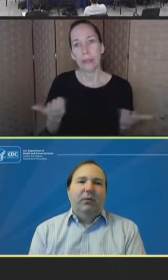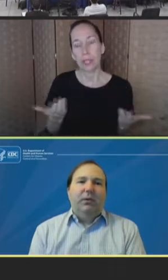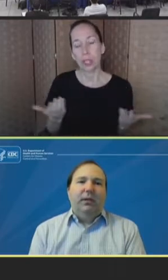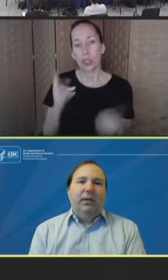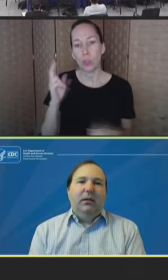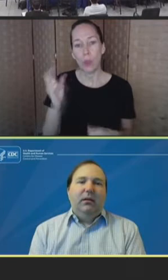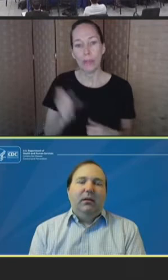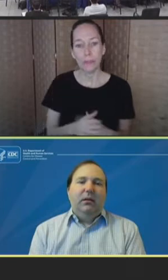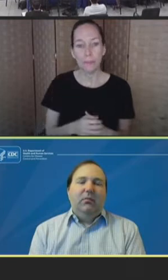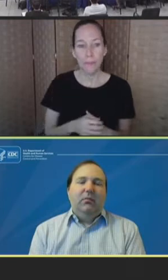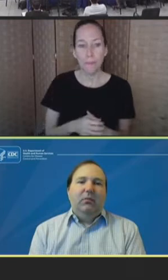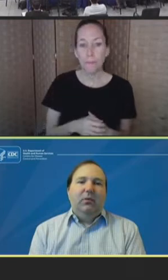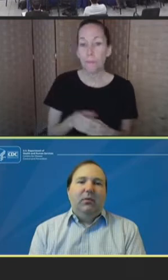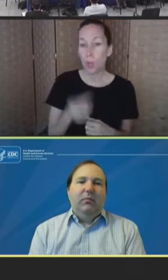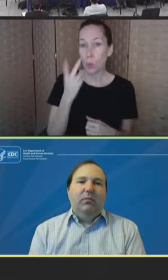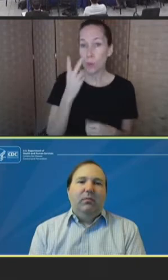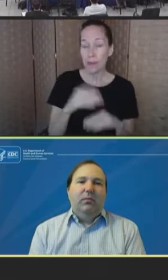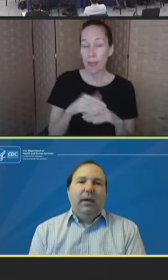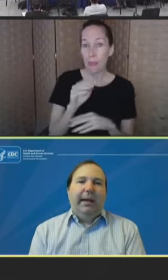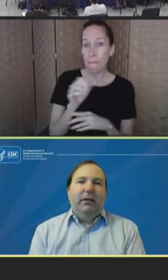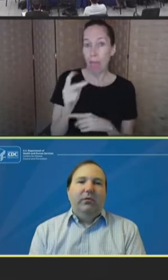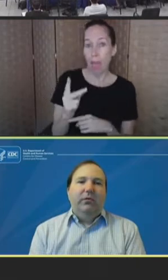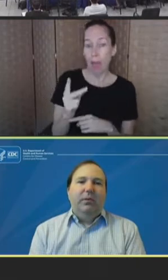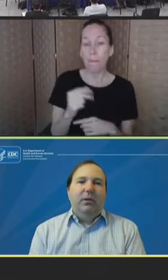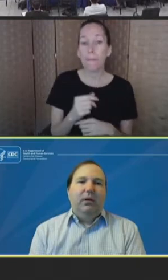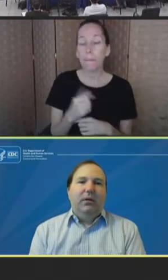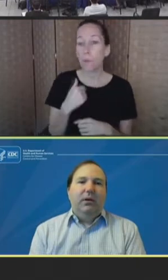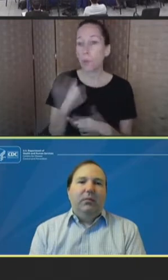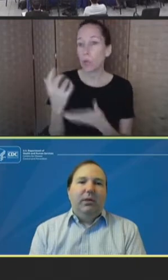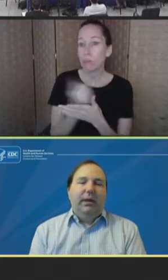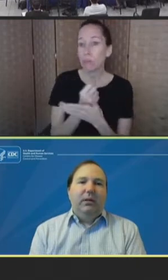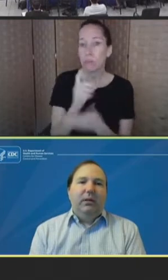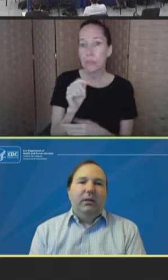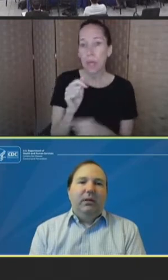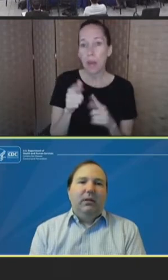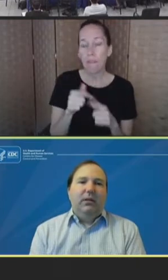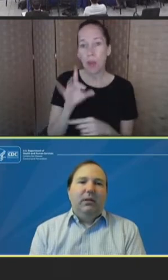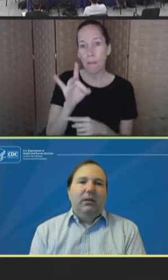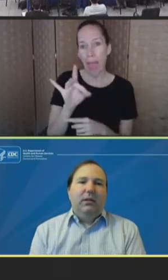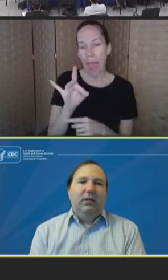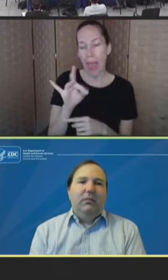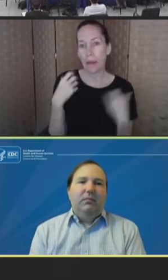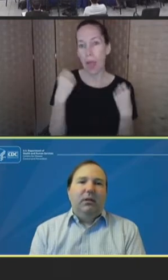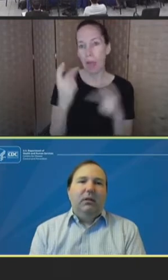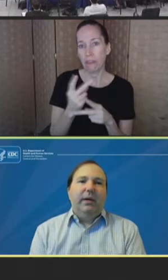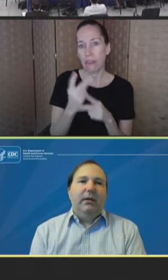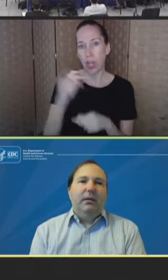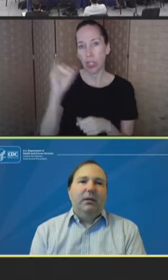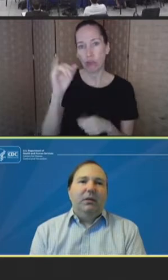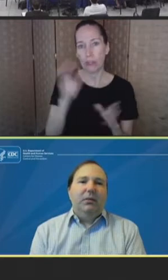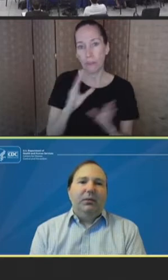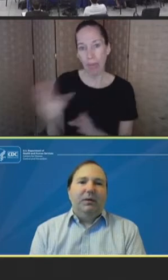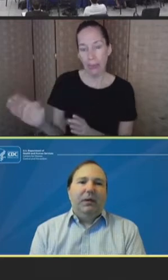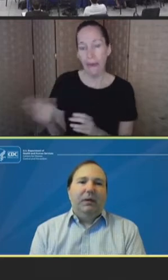we get data from eight contributing healthcare plans and located in six different states.